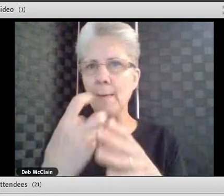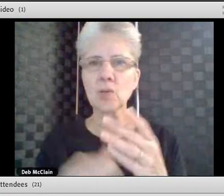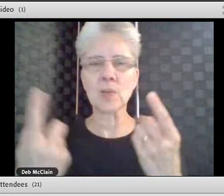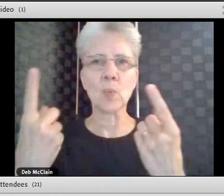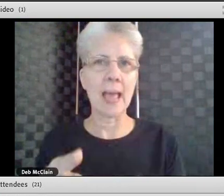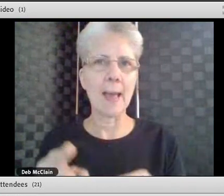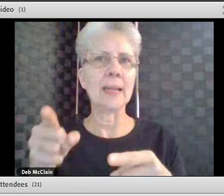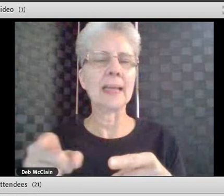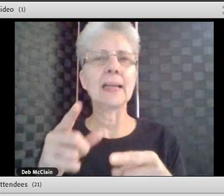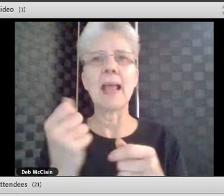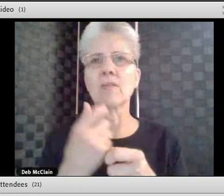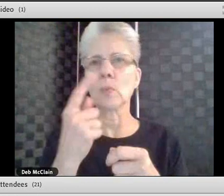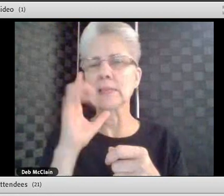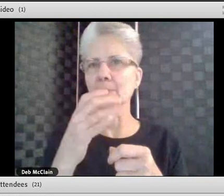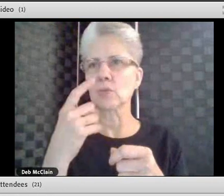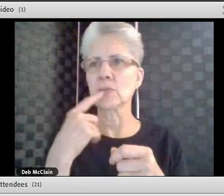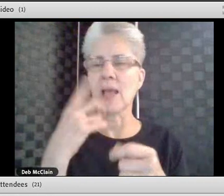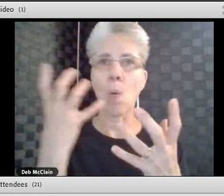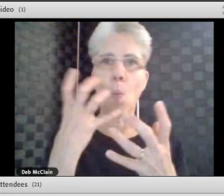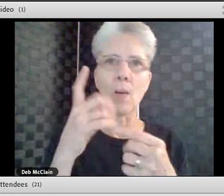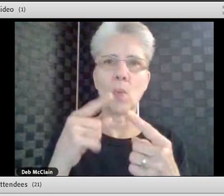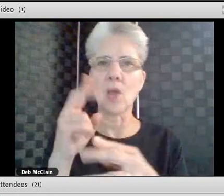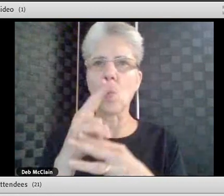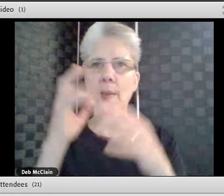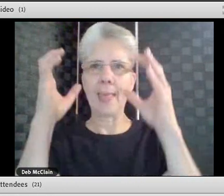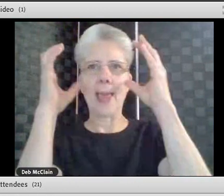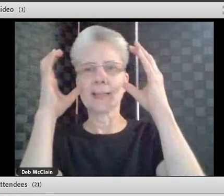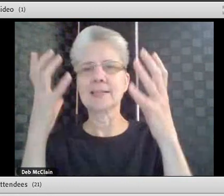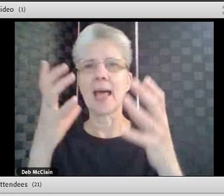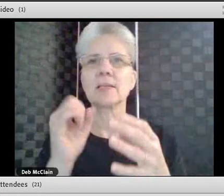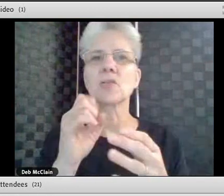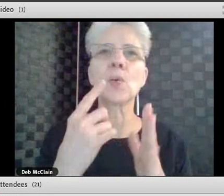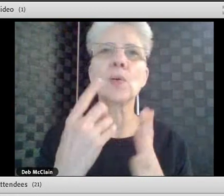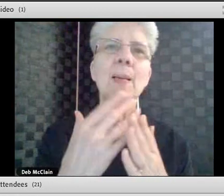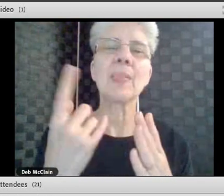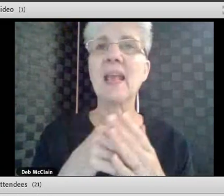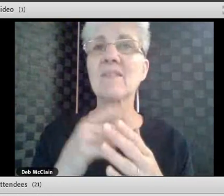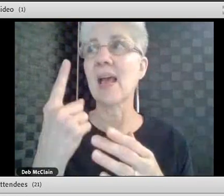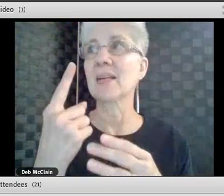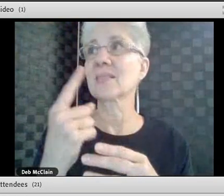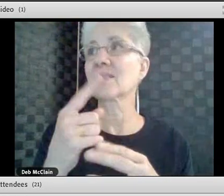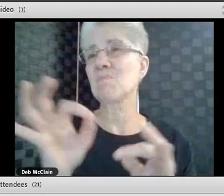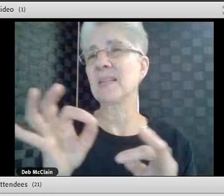the sense that you're fully immersed in what's happening. Everyone seems to say "Wow" when they're wearing the headset.